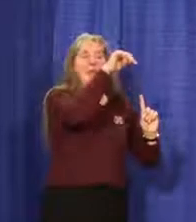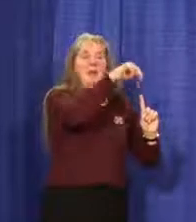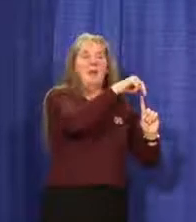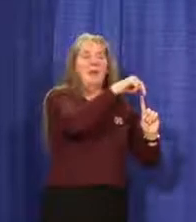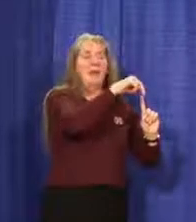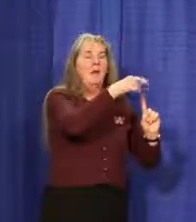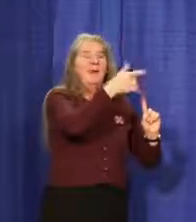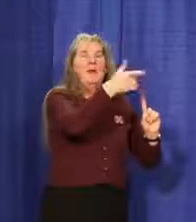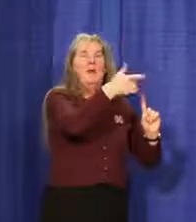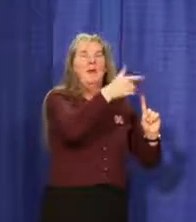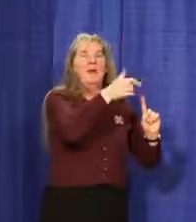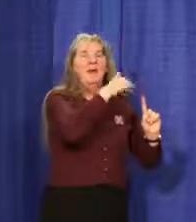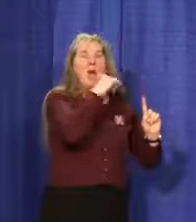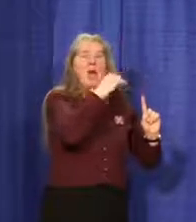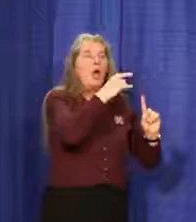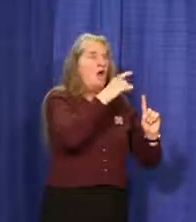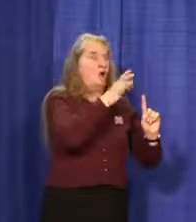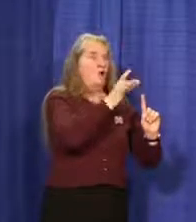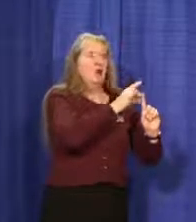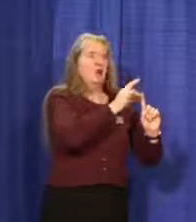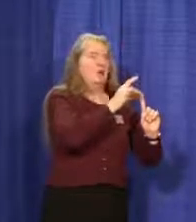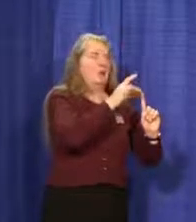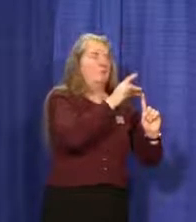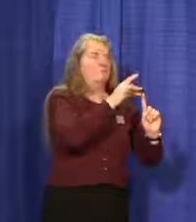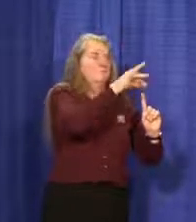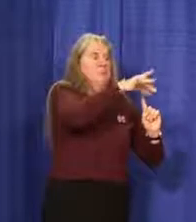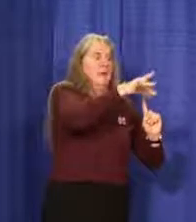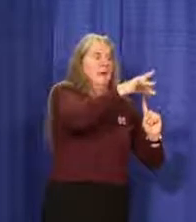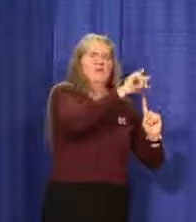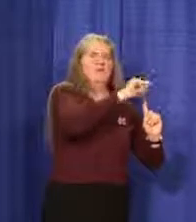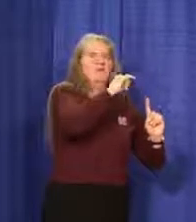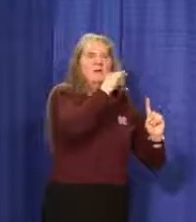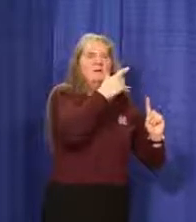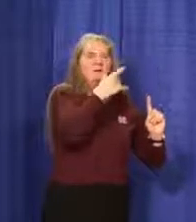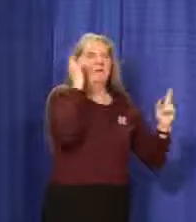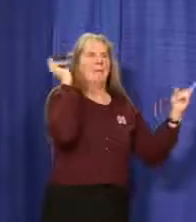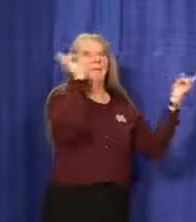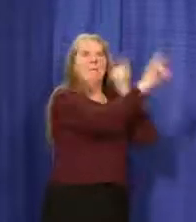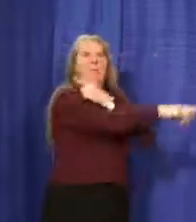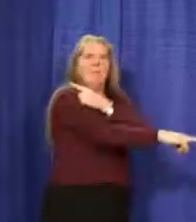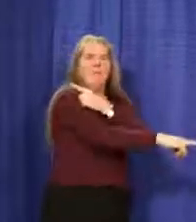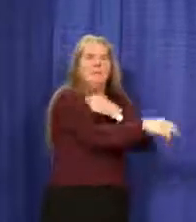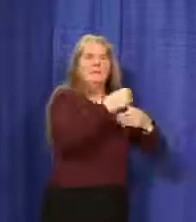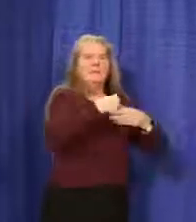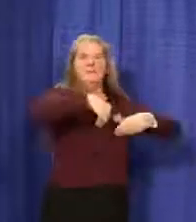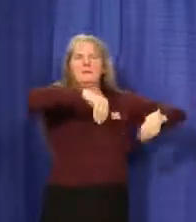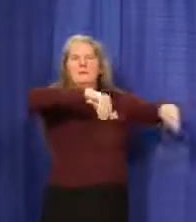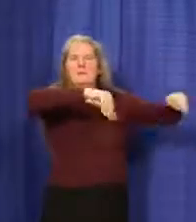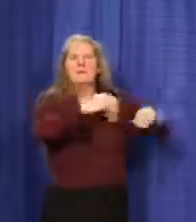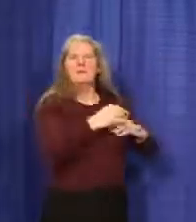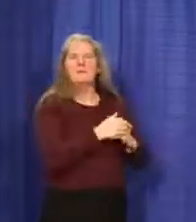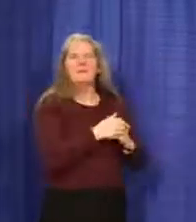transient, for example, a few minutes in a grocery store where there is no need to follow-up. There were other contacts where